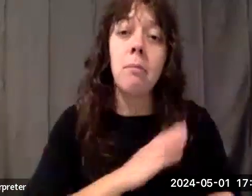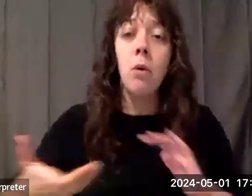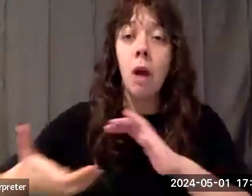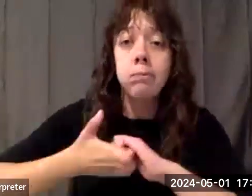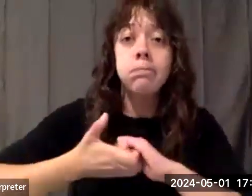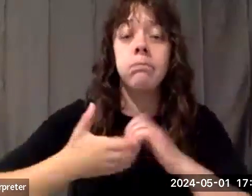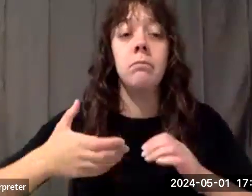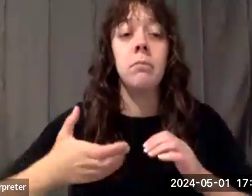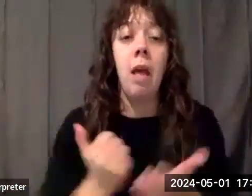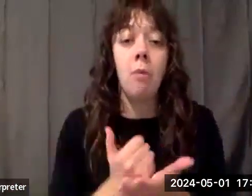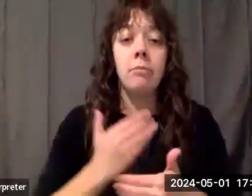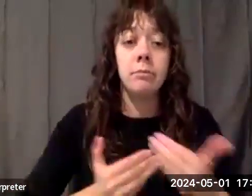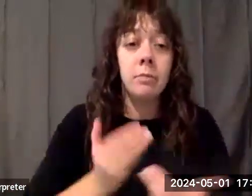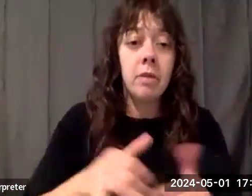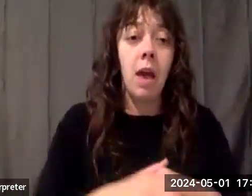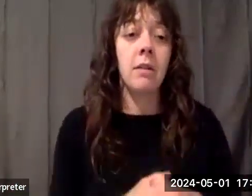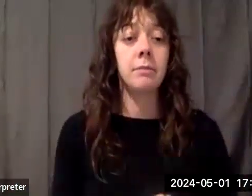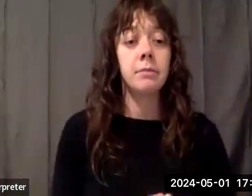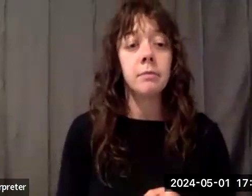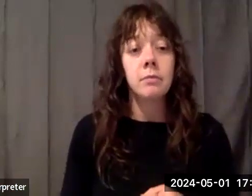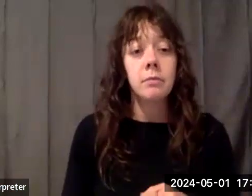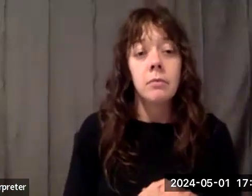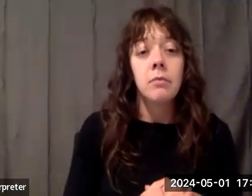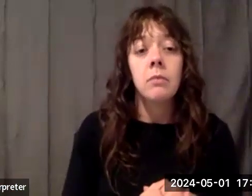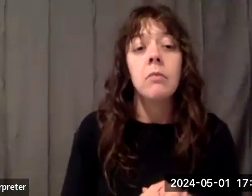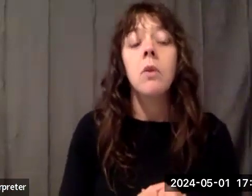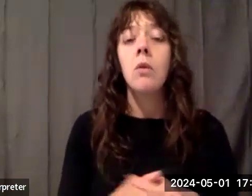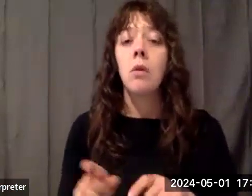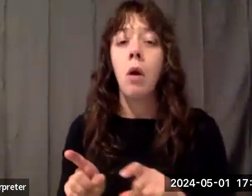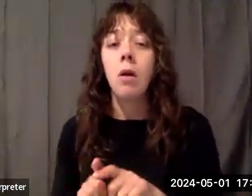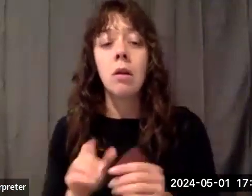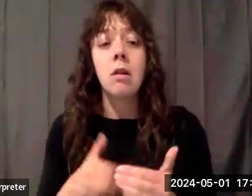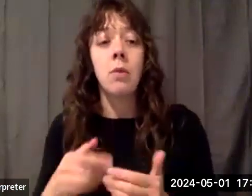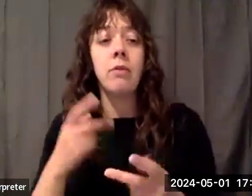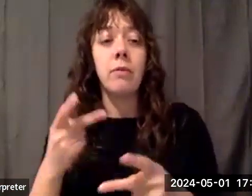raised for work necessarily. Address is opportunities now to address those things.